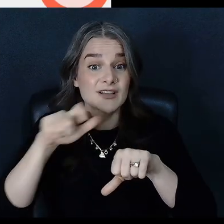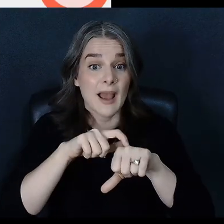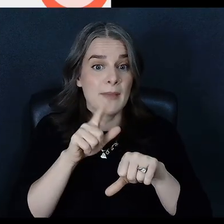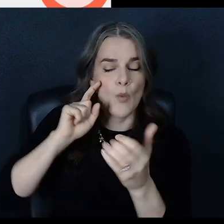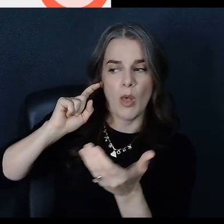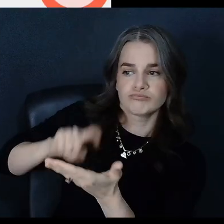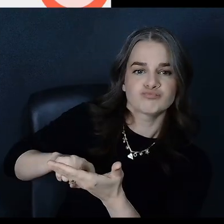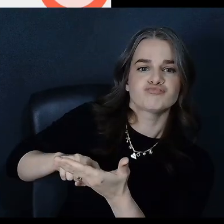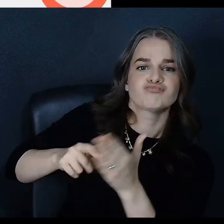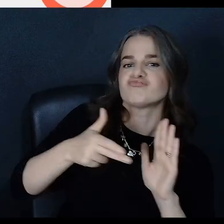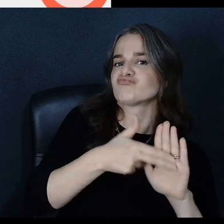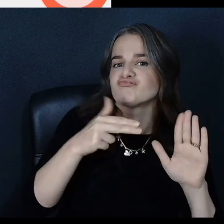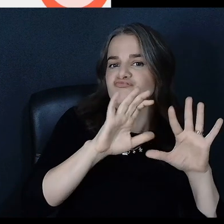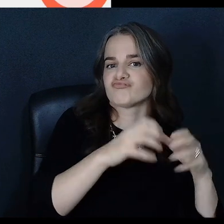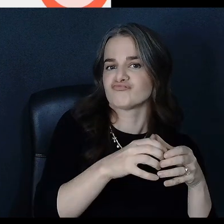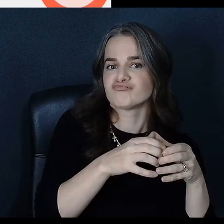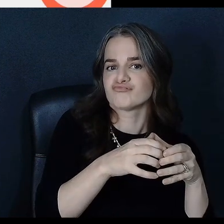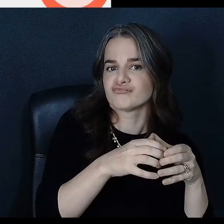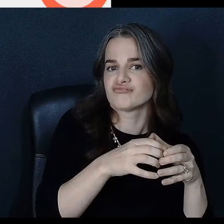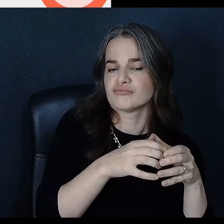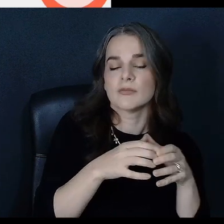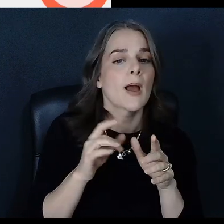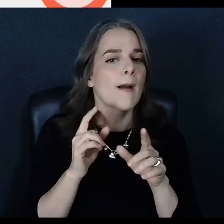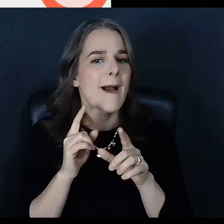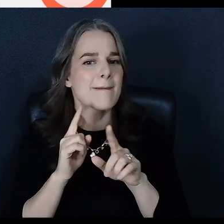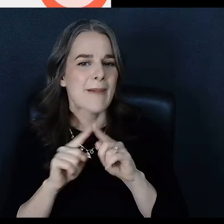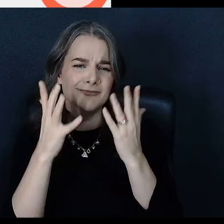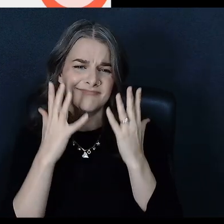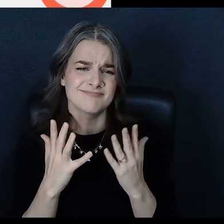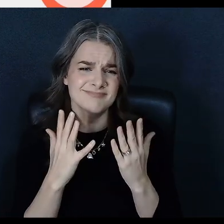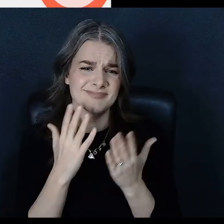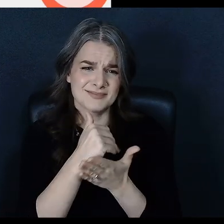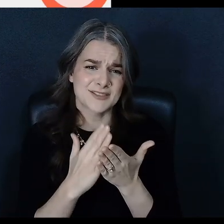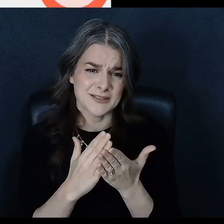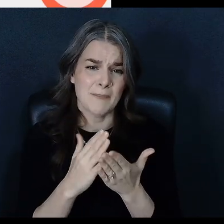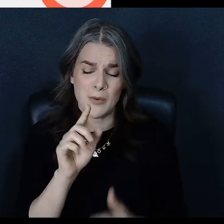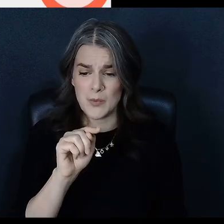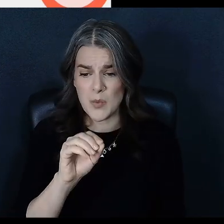And so it's unfortunate that some of our tools have gotten away from that. There is some tools on the market